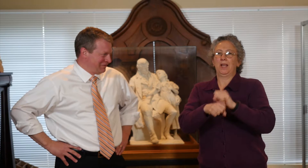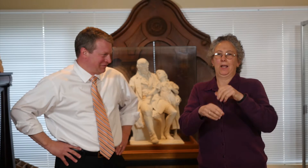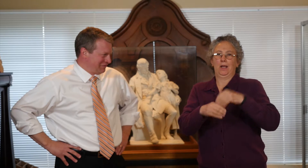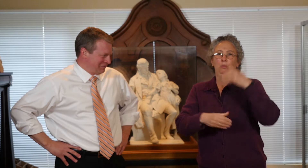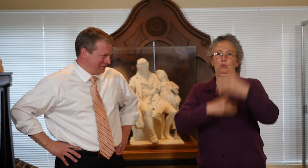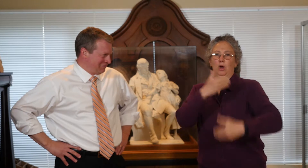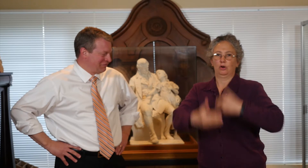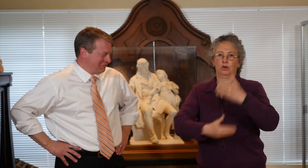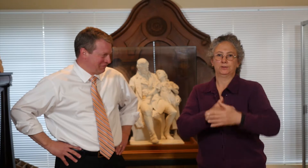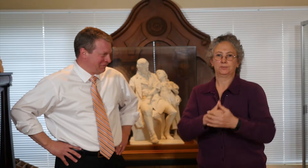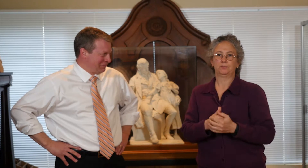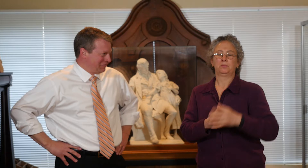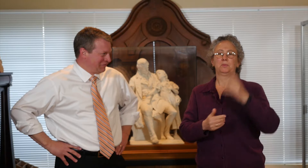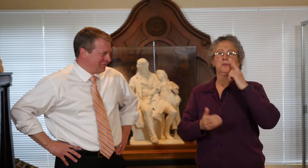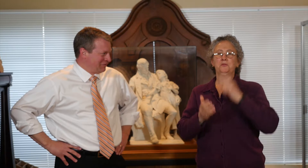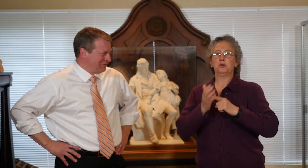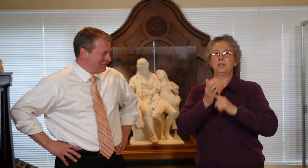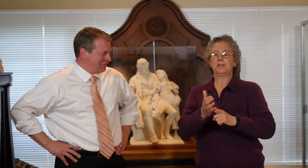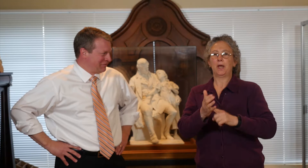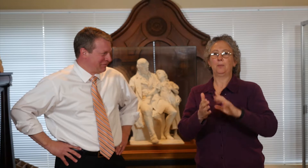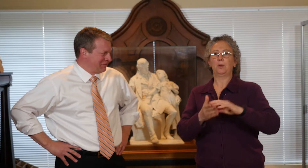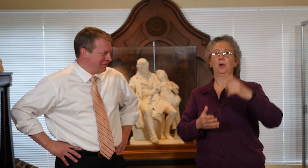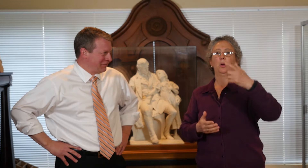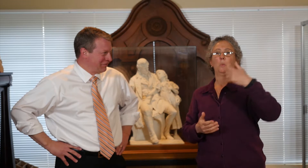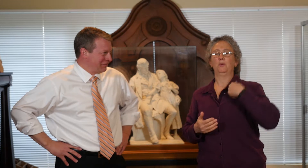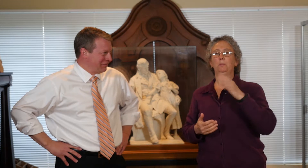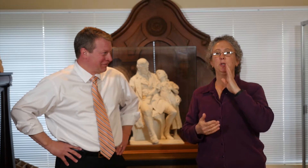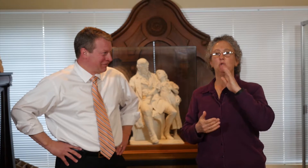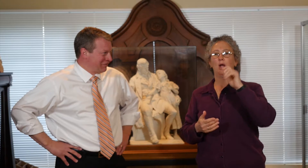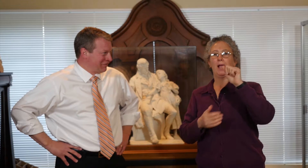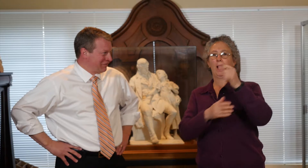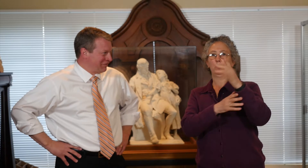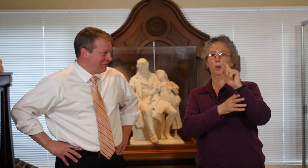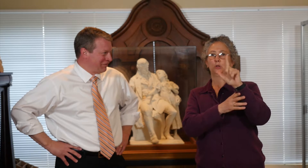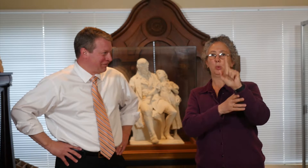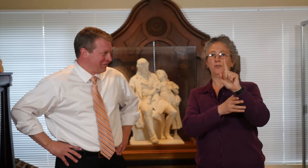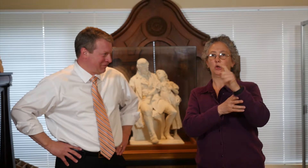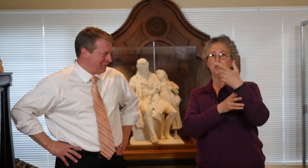haven't finalized everything it's a work in progress. For example, we have been talking